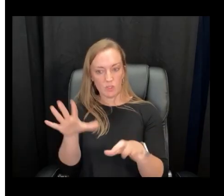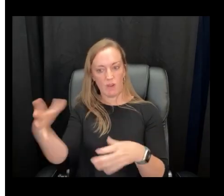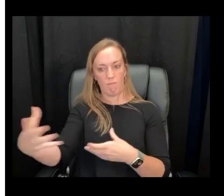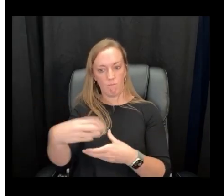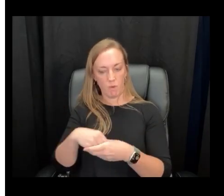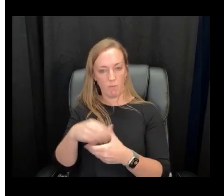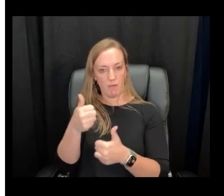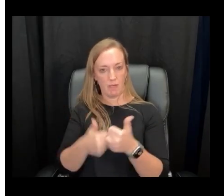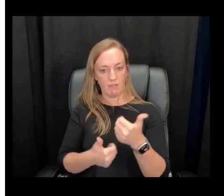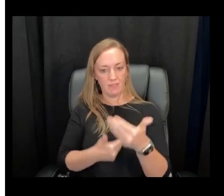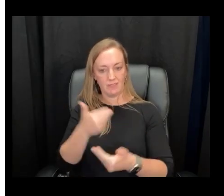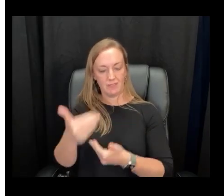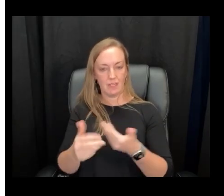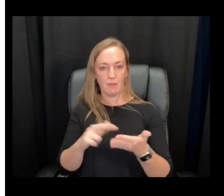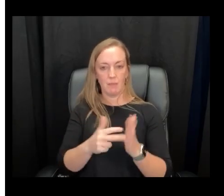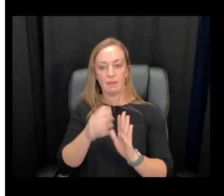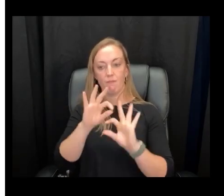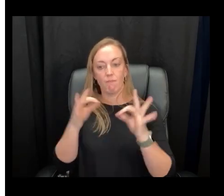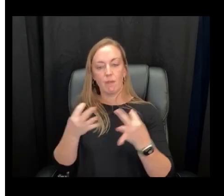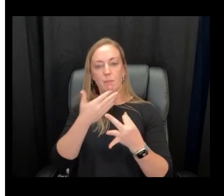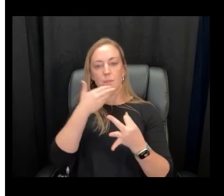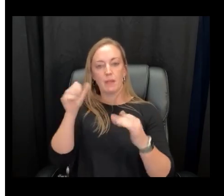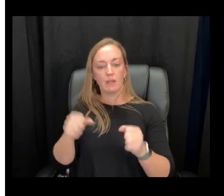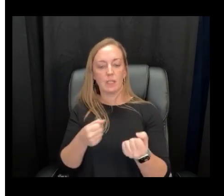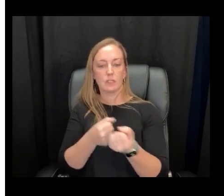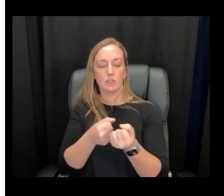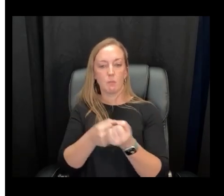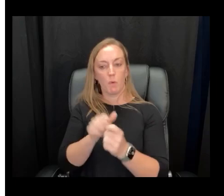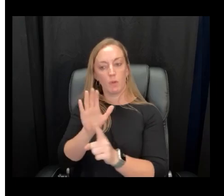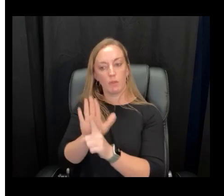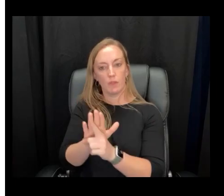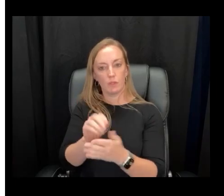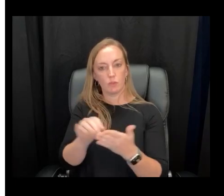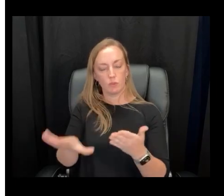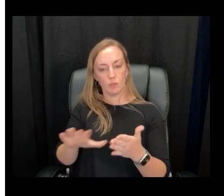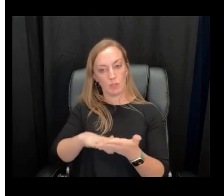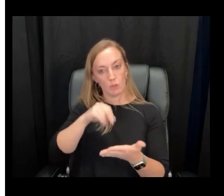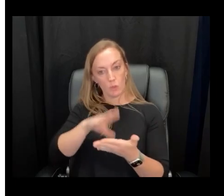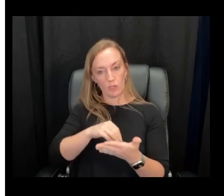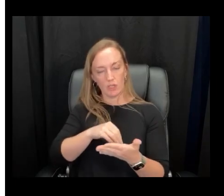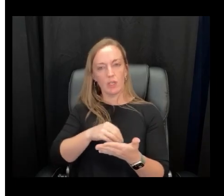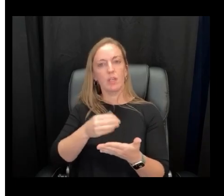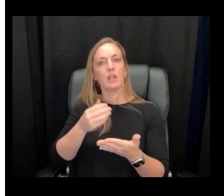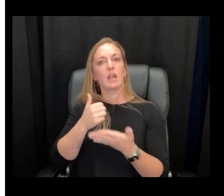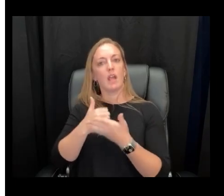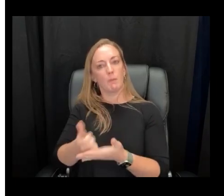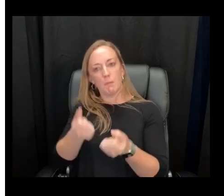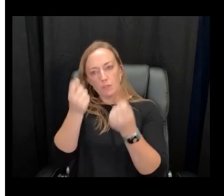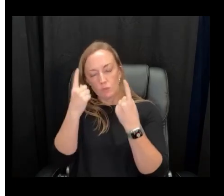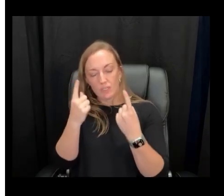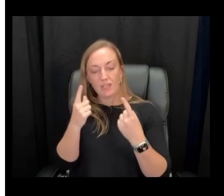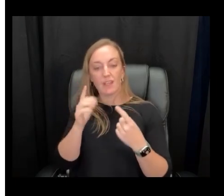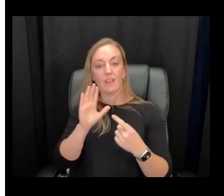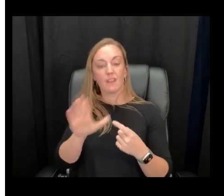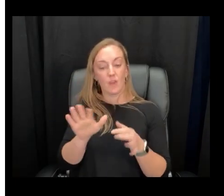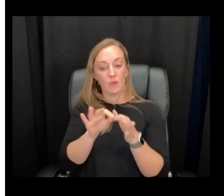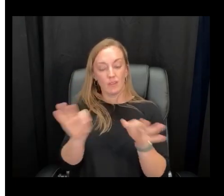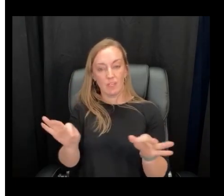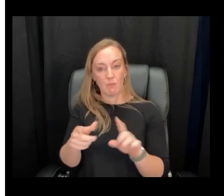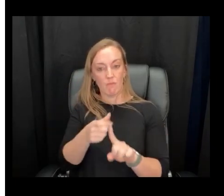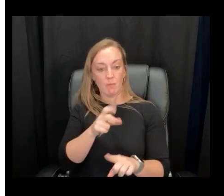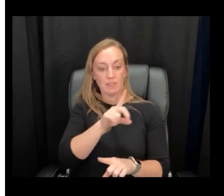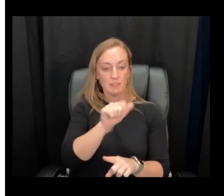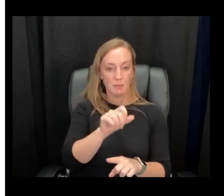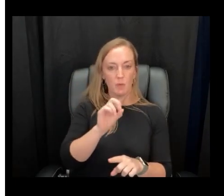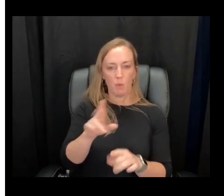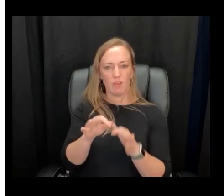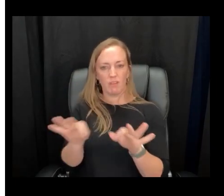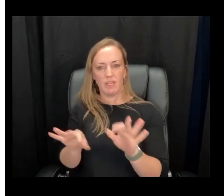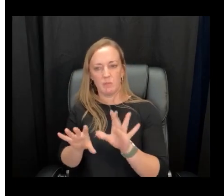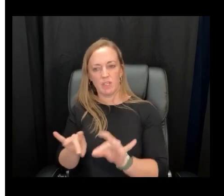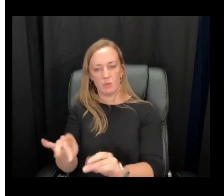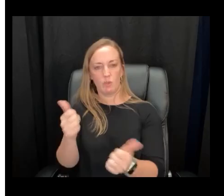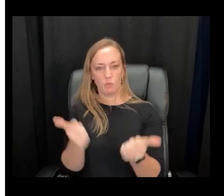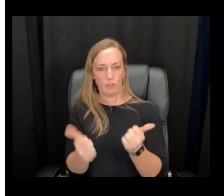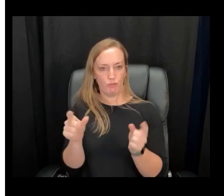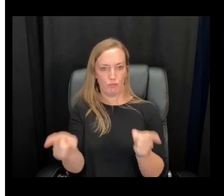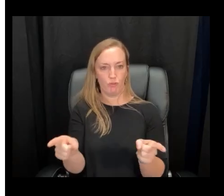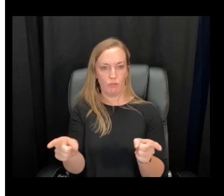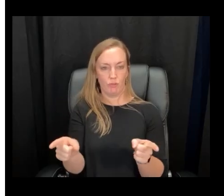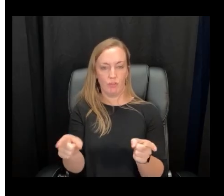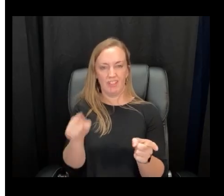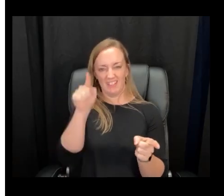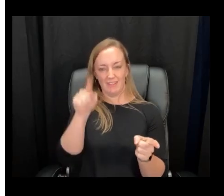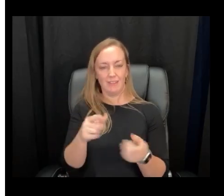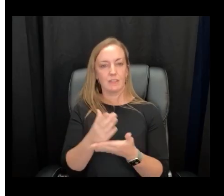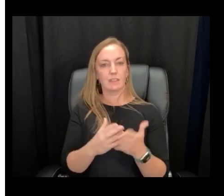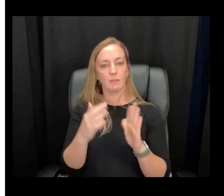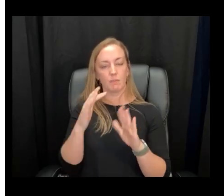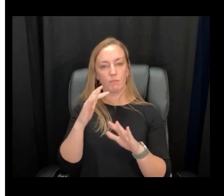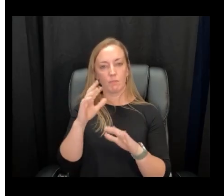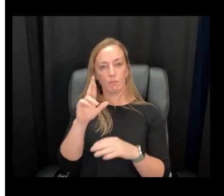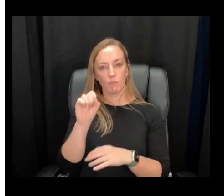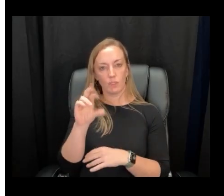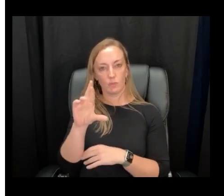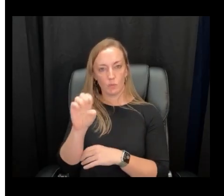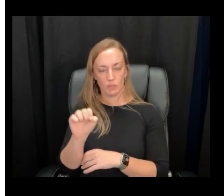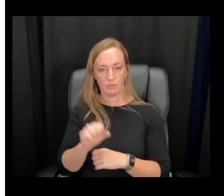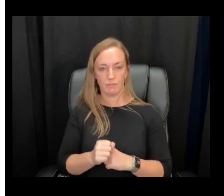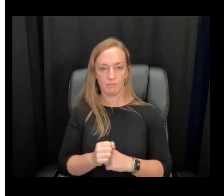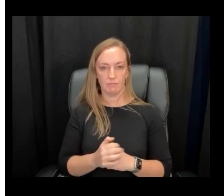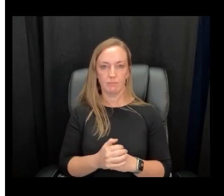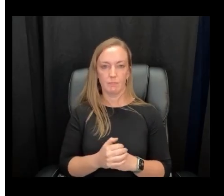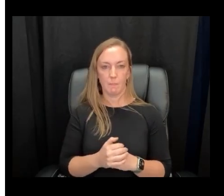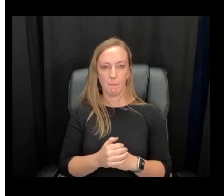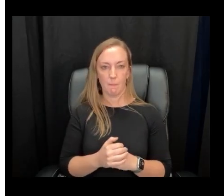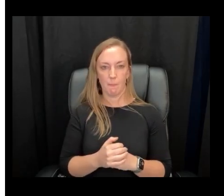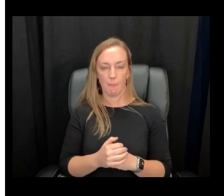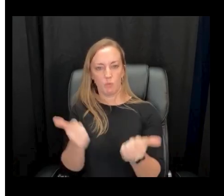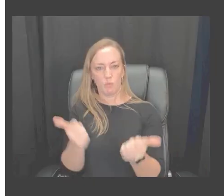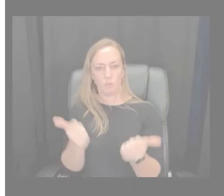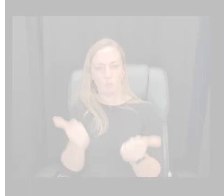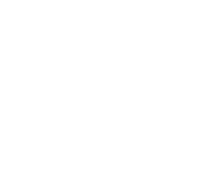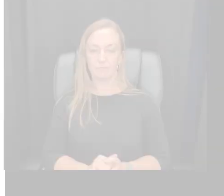whether needs stem from disability or language acquisition. And here are some resources.